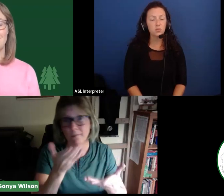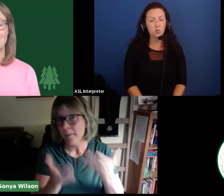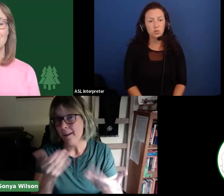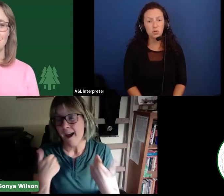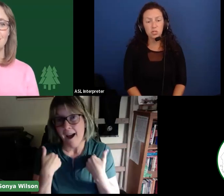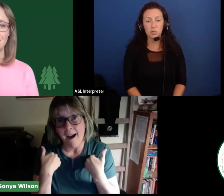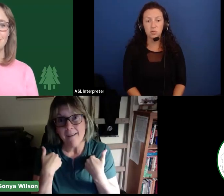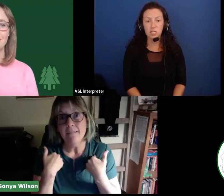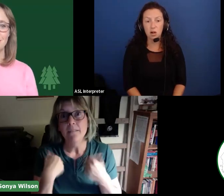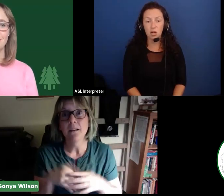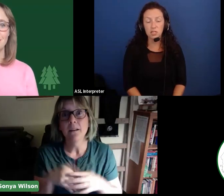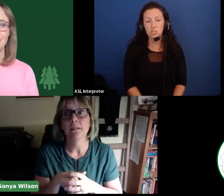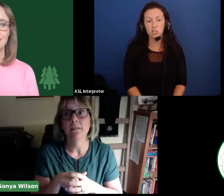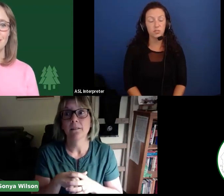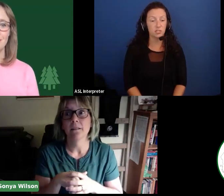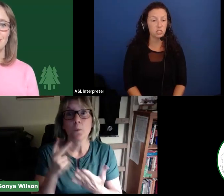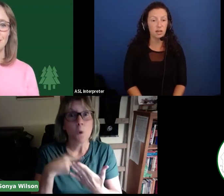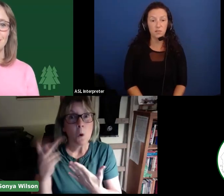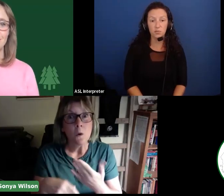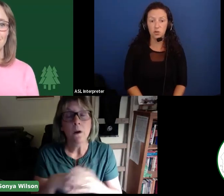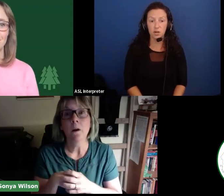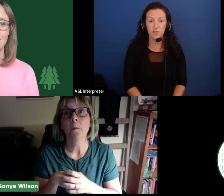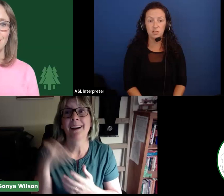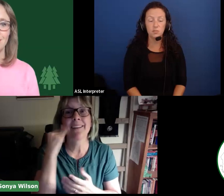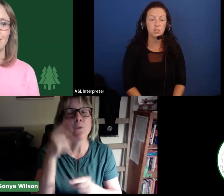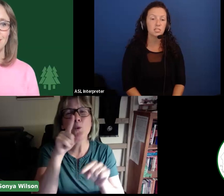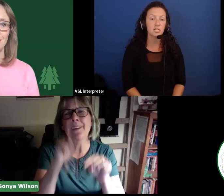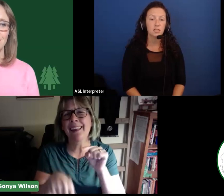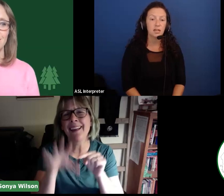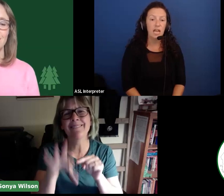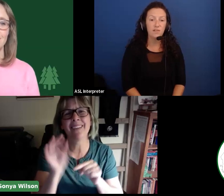your local community college could potentially have a program available.